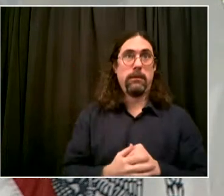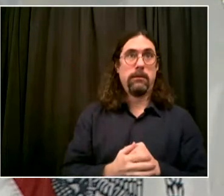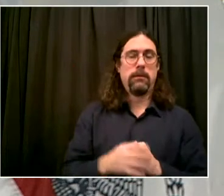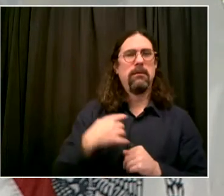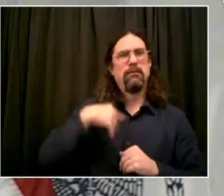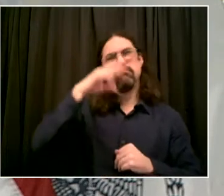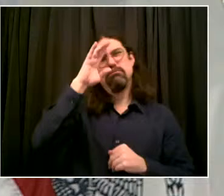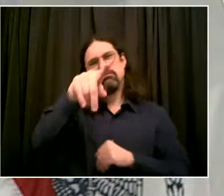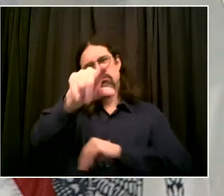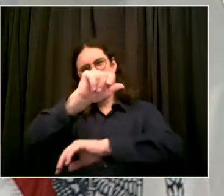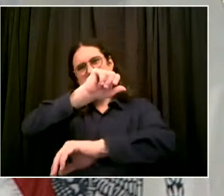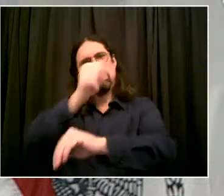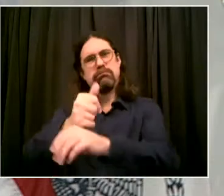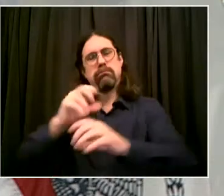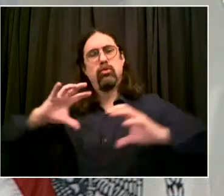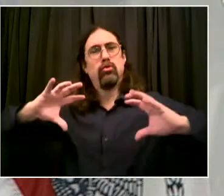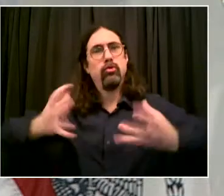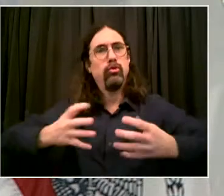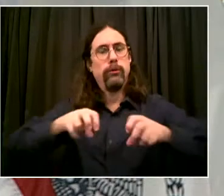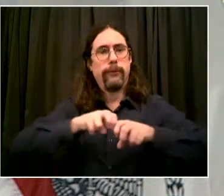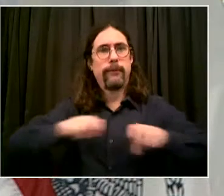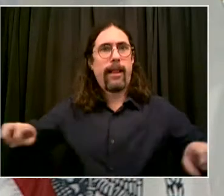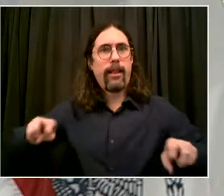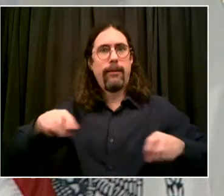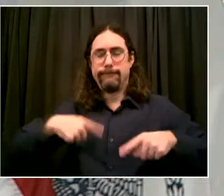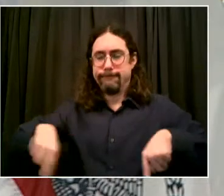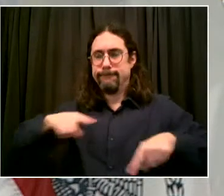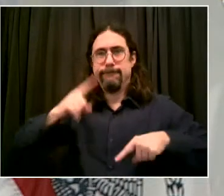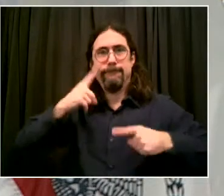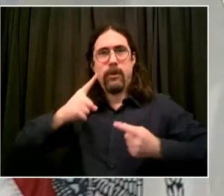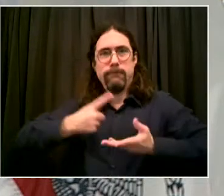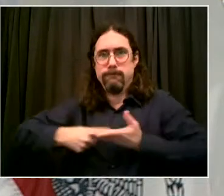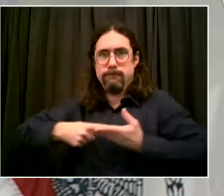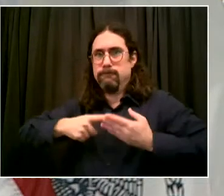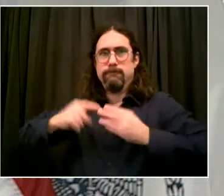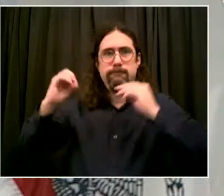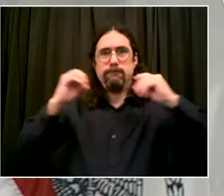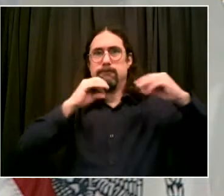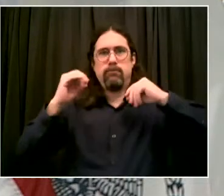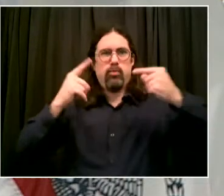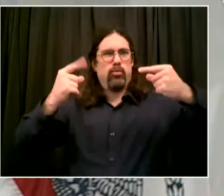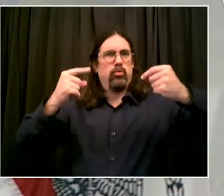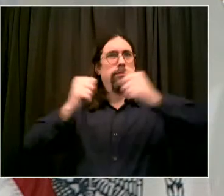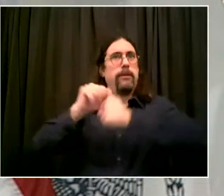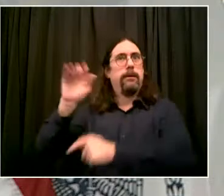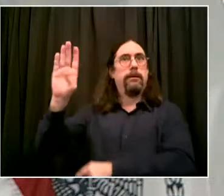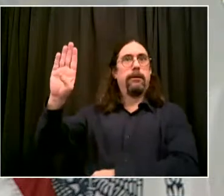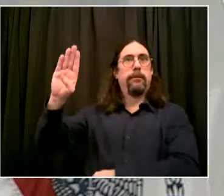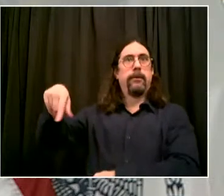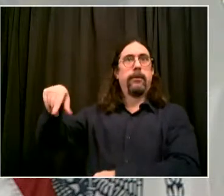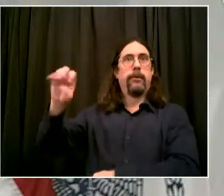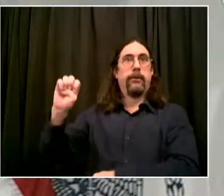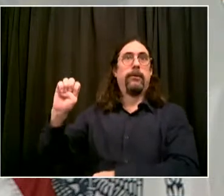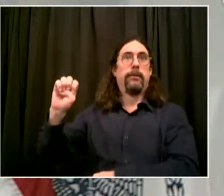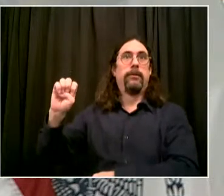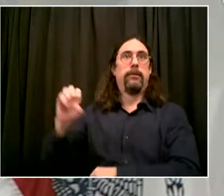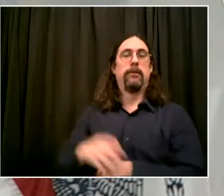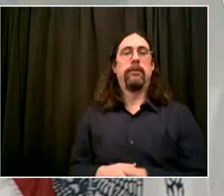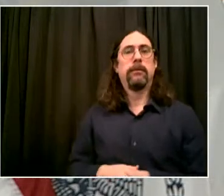WHICH IS TAKEN A LOT OF ESROURCES. AND STILL WELL WITH THE BUDGET